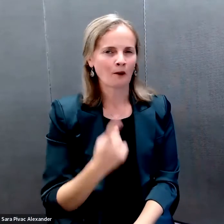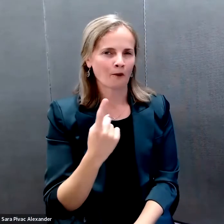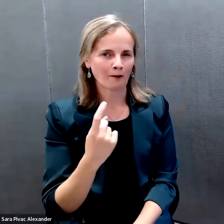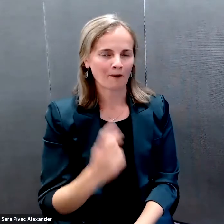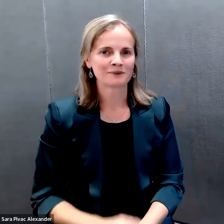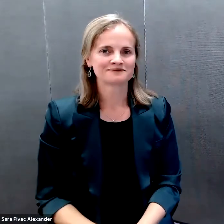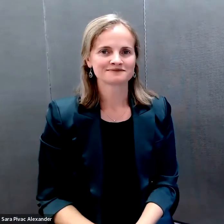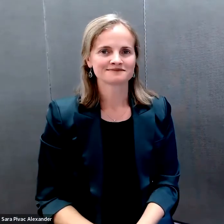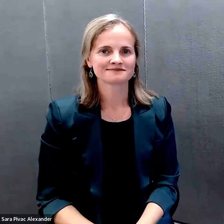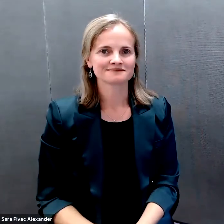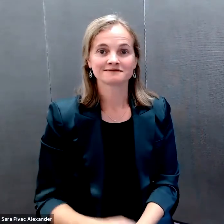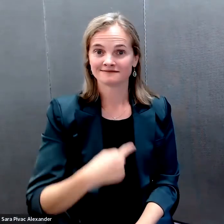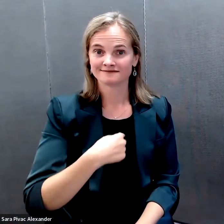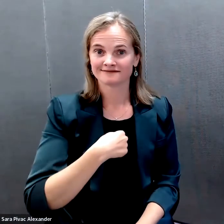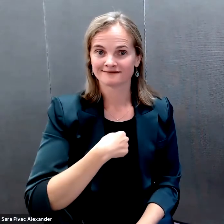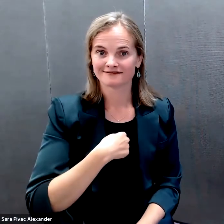one more time